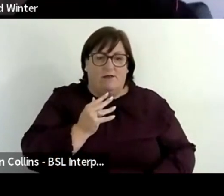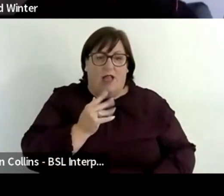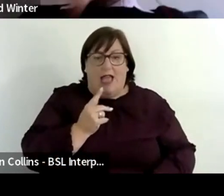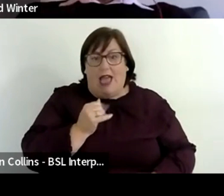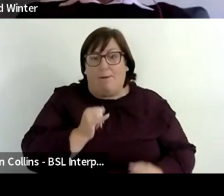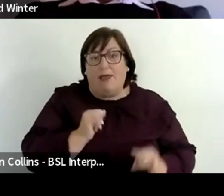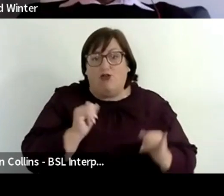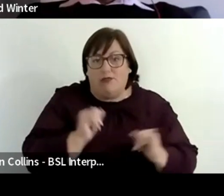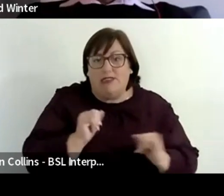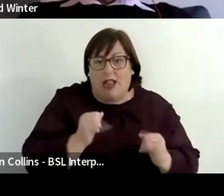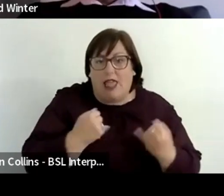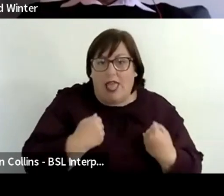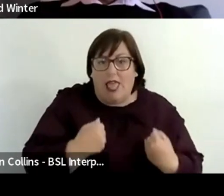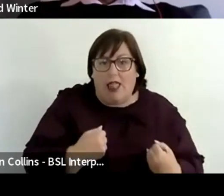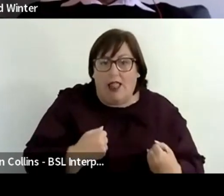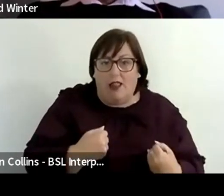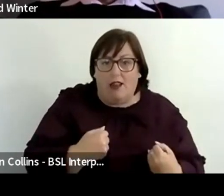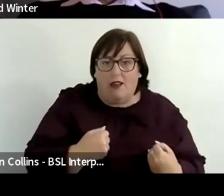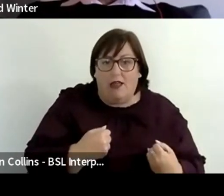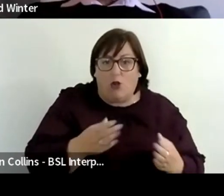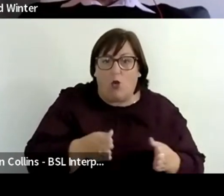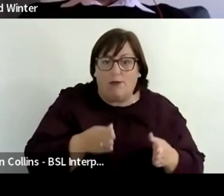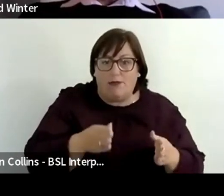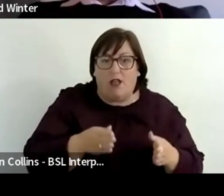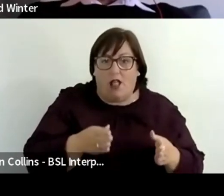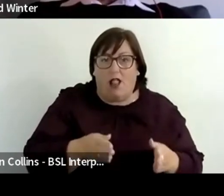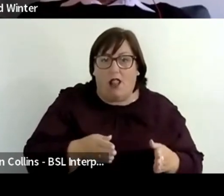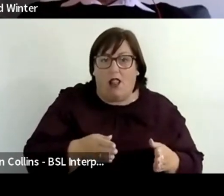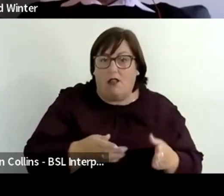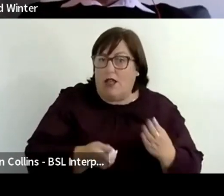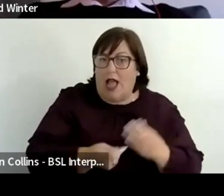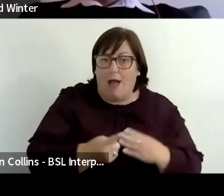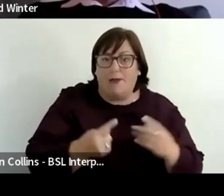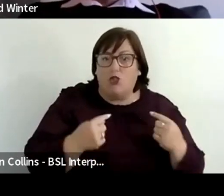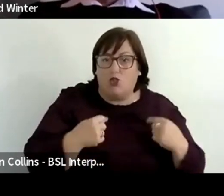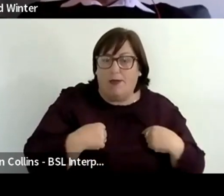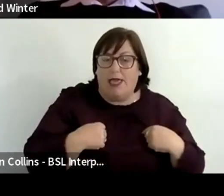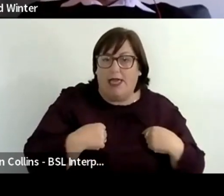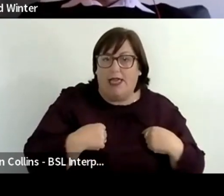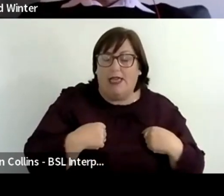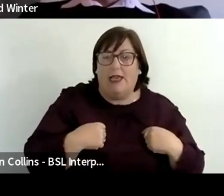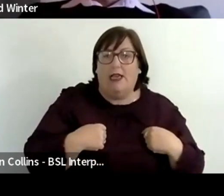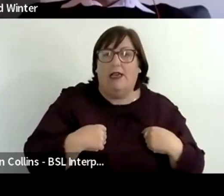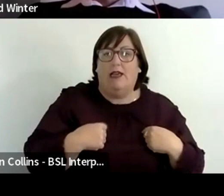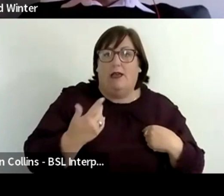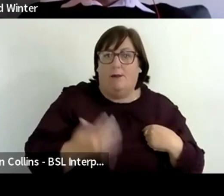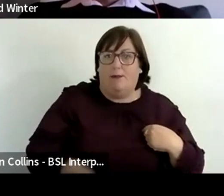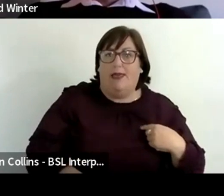I found myself in this position. I had a really bad adrenal crisis and I was off work.